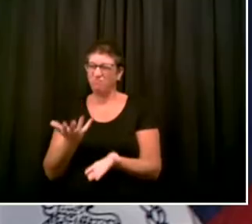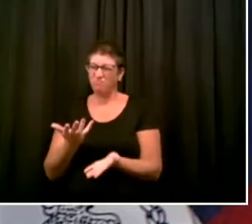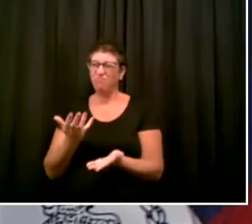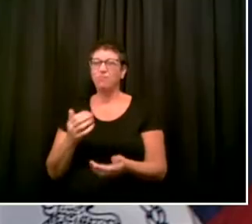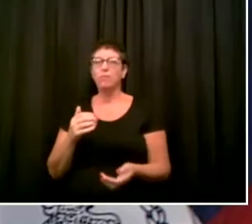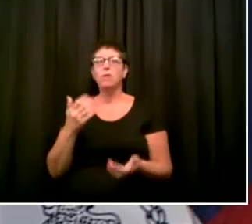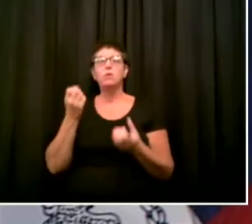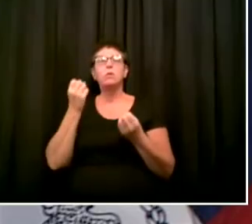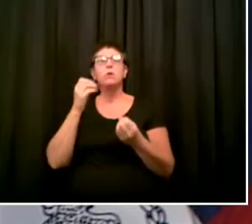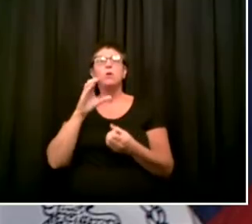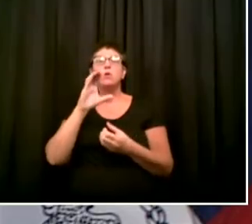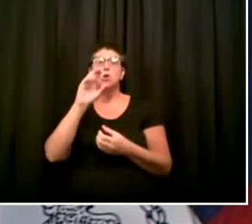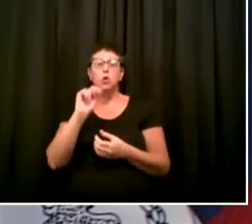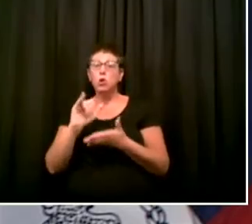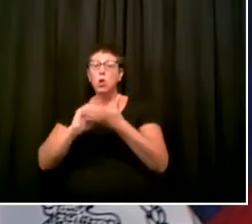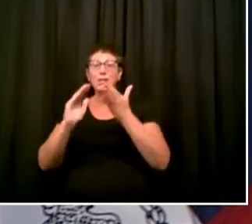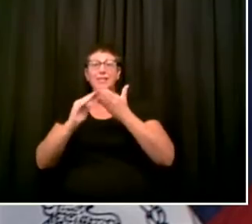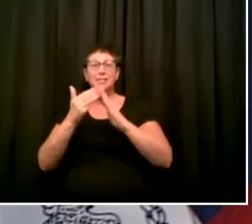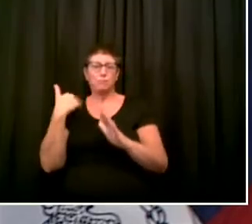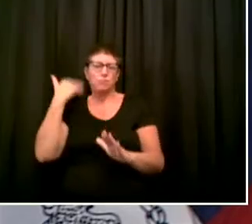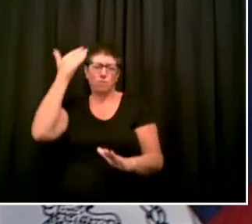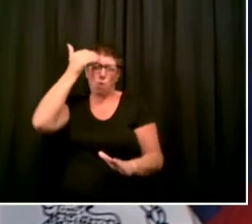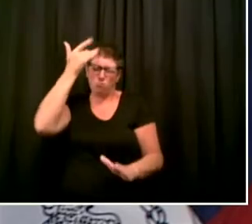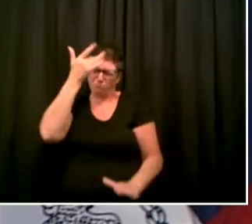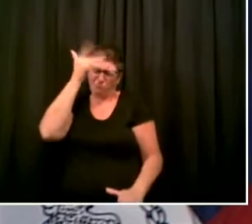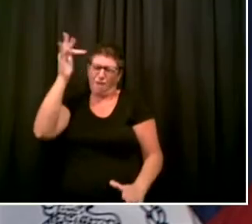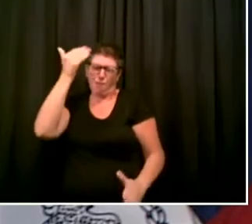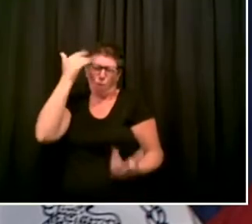SMART PEOPLE, DON'T EVER UNDERESTIMTAE